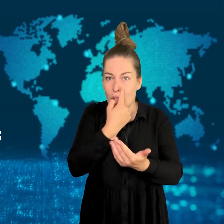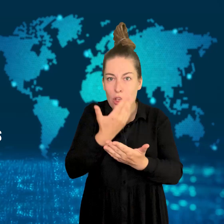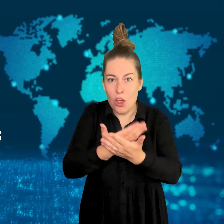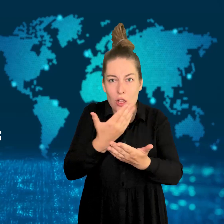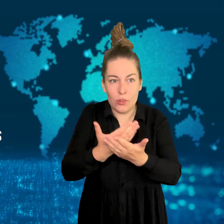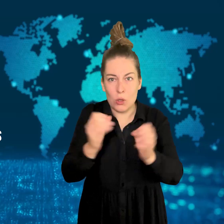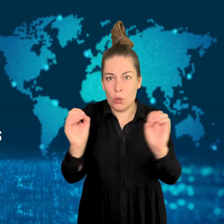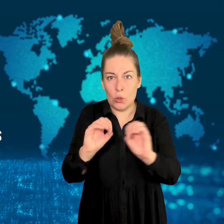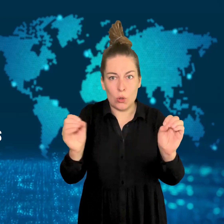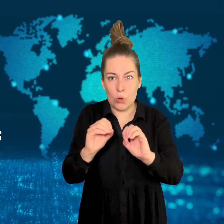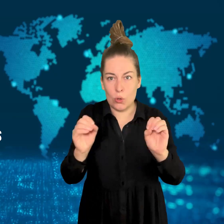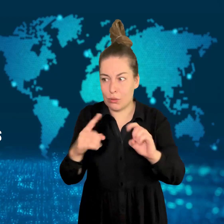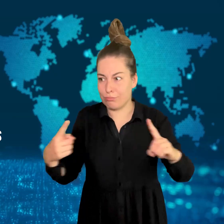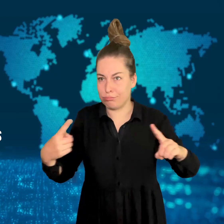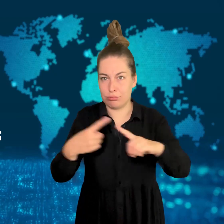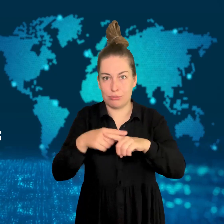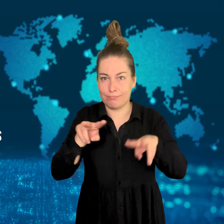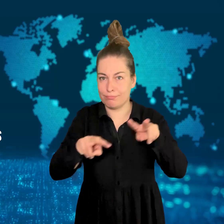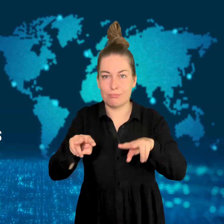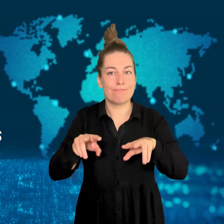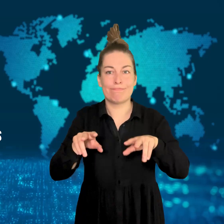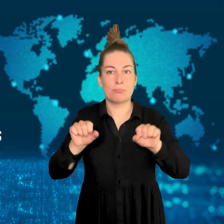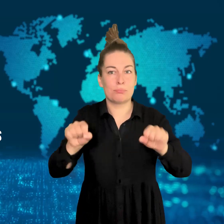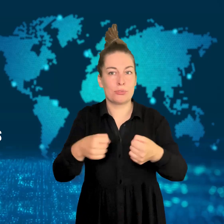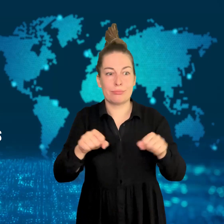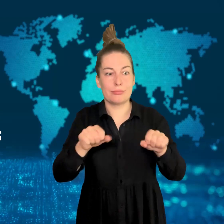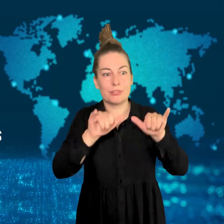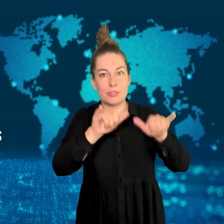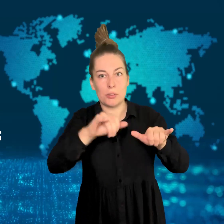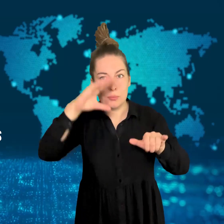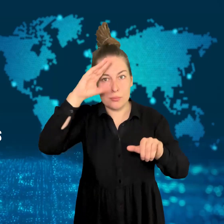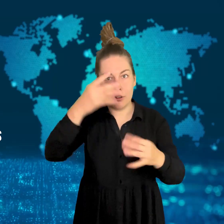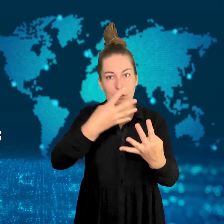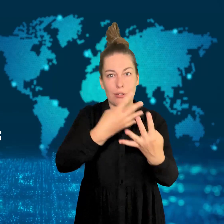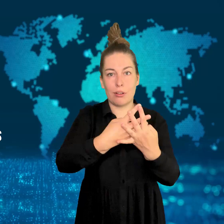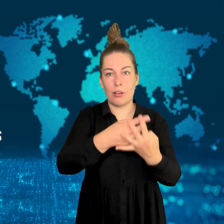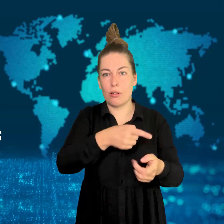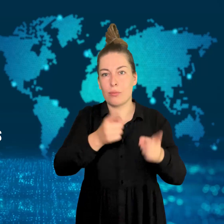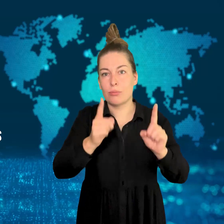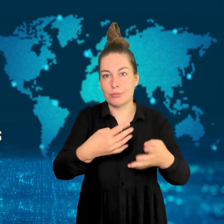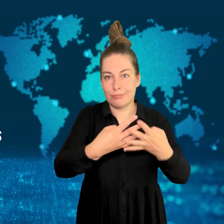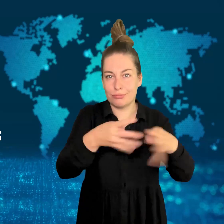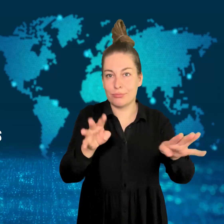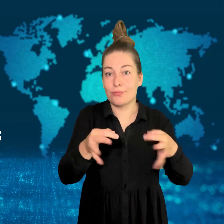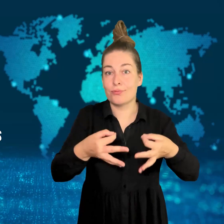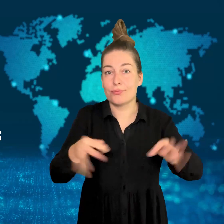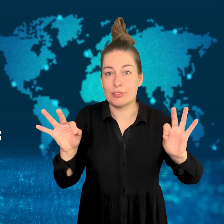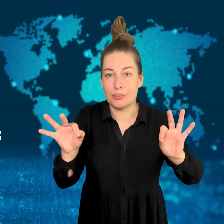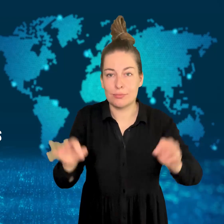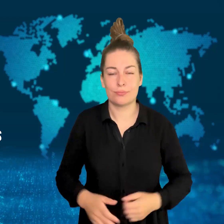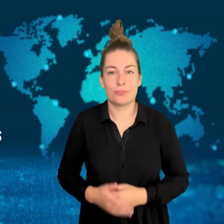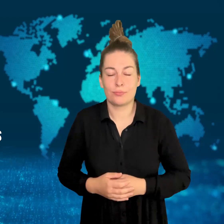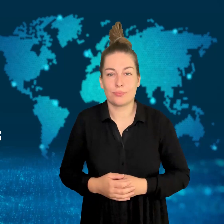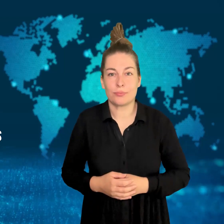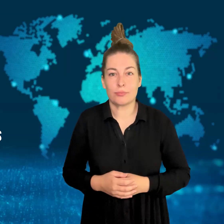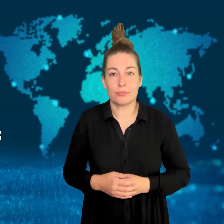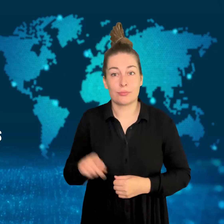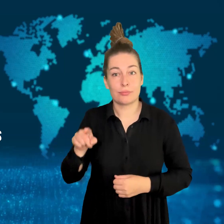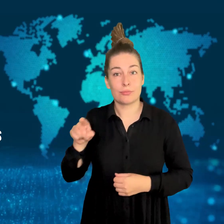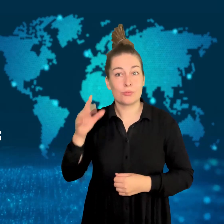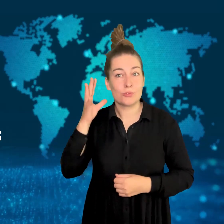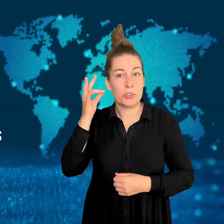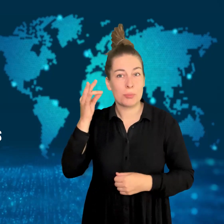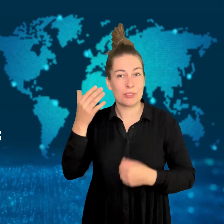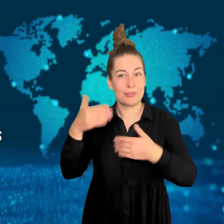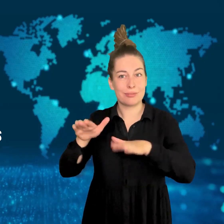and he was released from custody the day after his arrest.